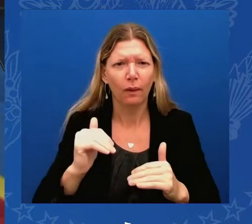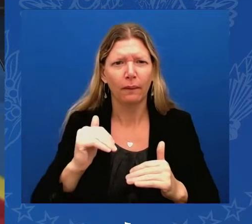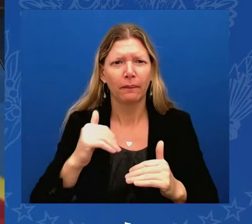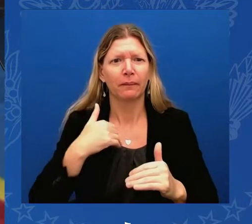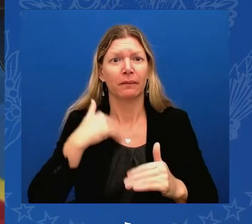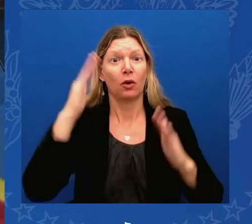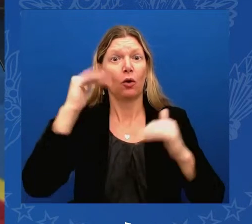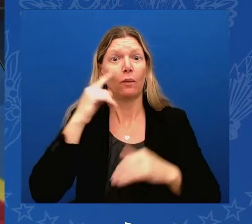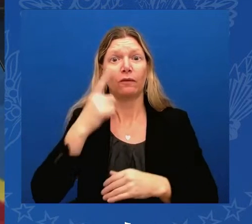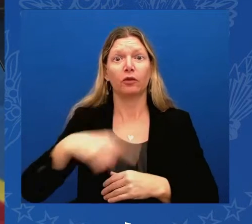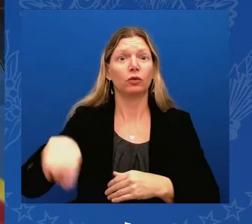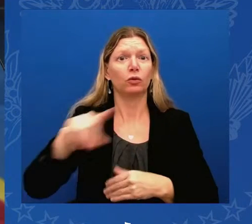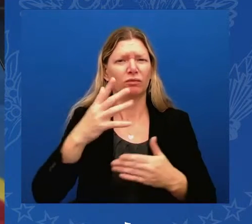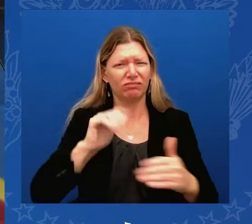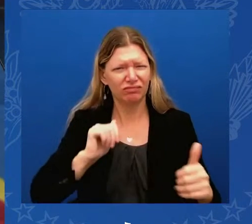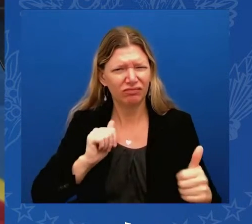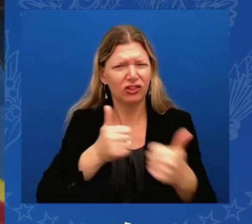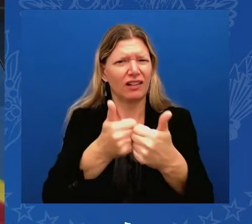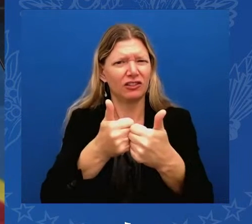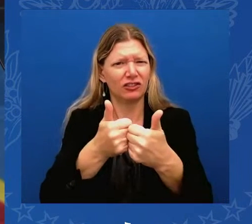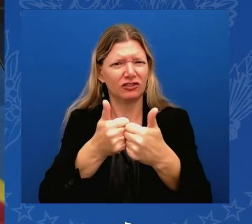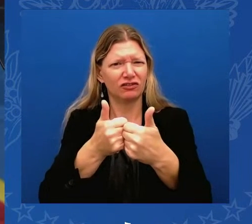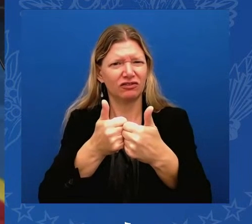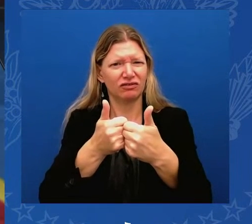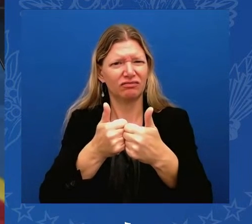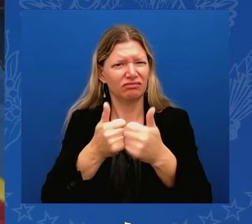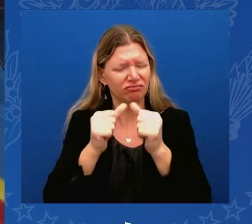That cap on your head proves you've earned your crown.